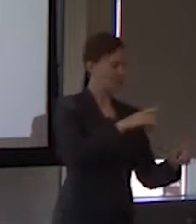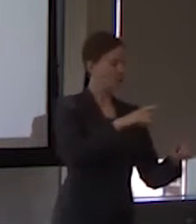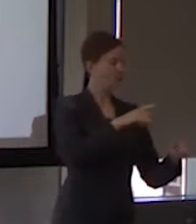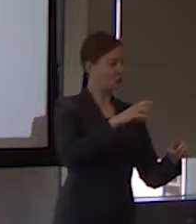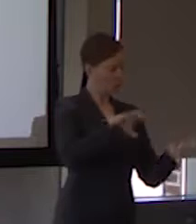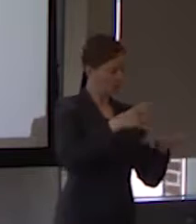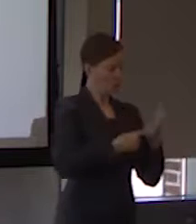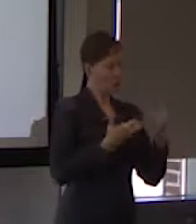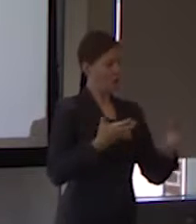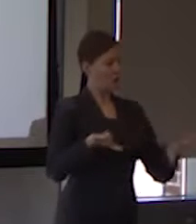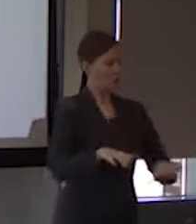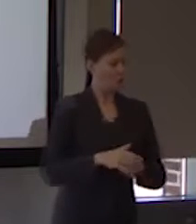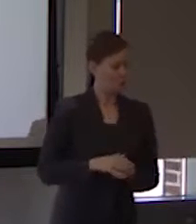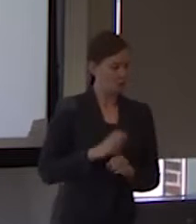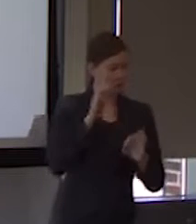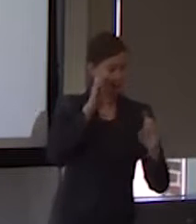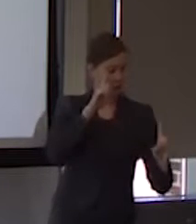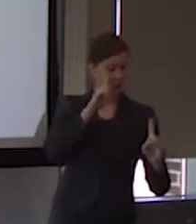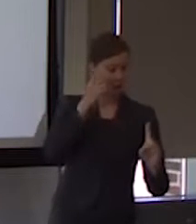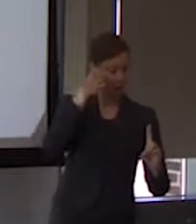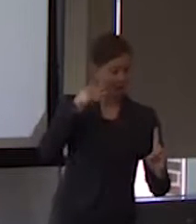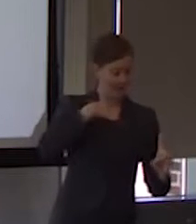Education in my view is the time to grow the most.